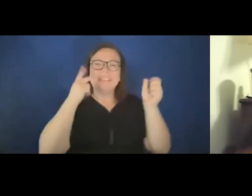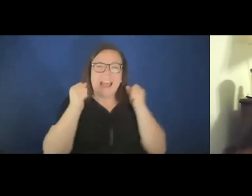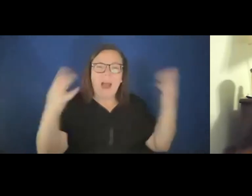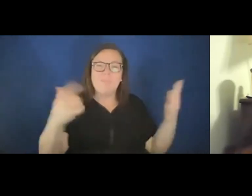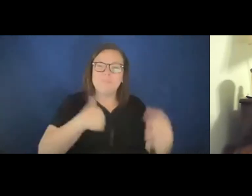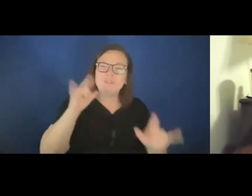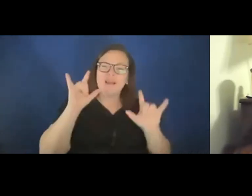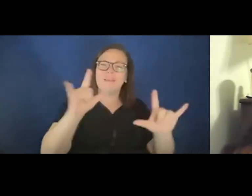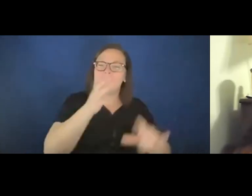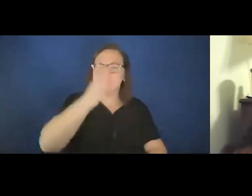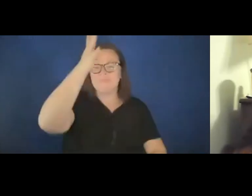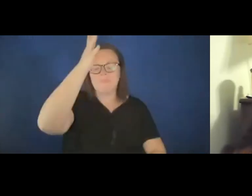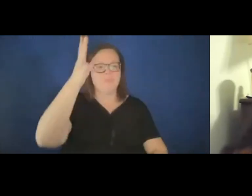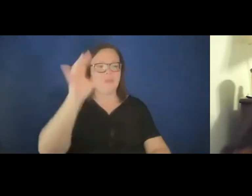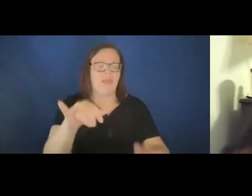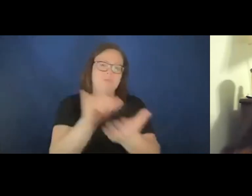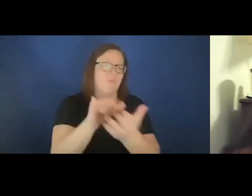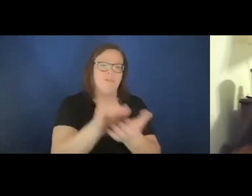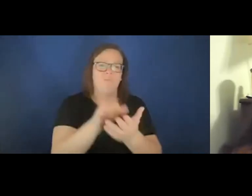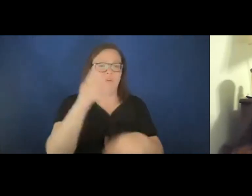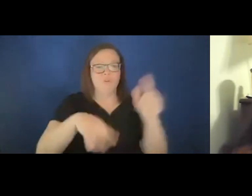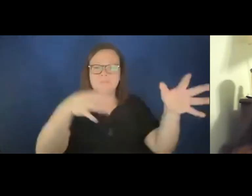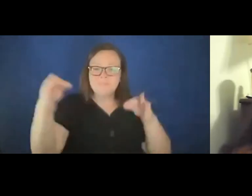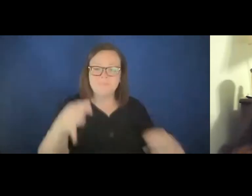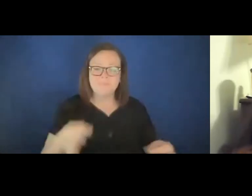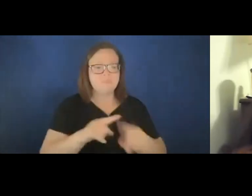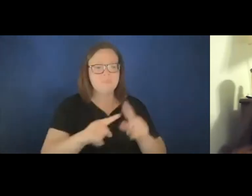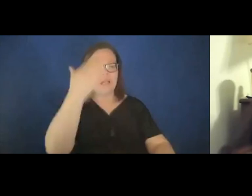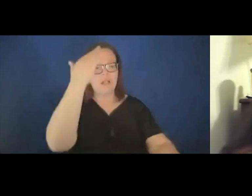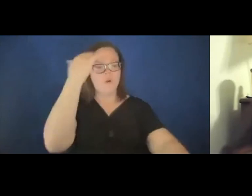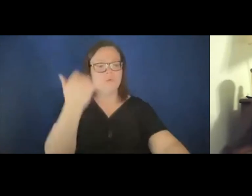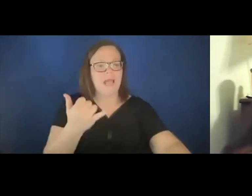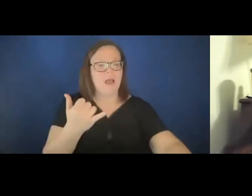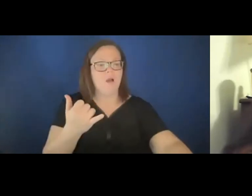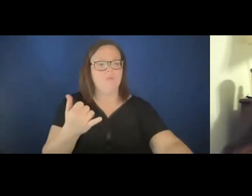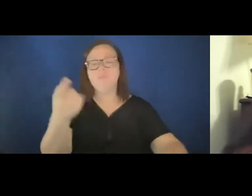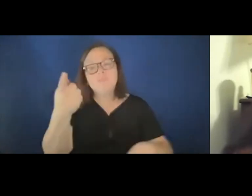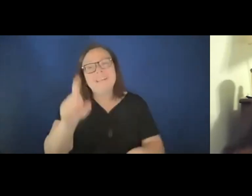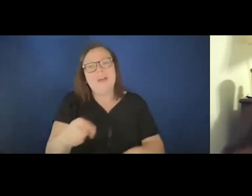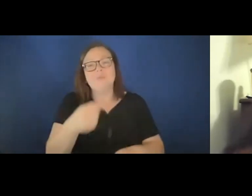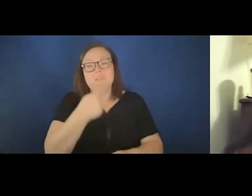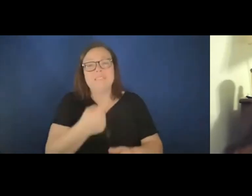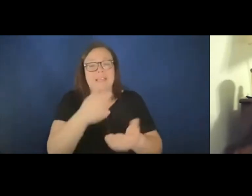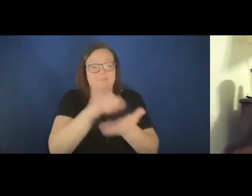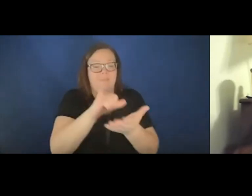them more, which was an impossible thing to say but I know now that we can’t stop ourselves from saying impossible things out of love.